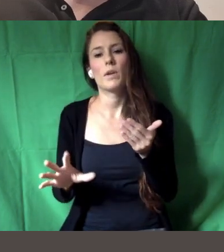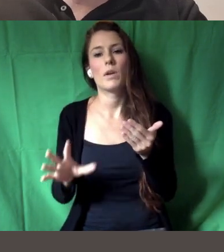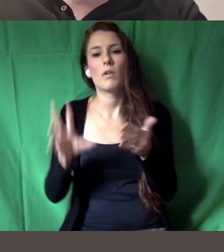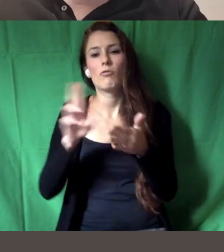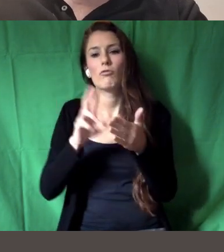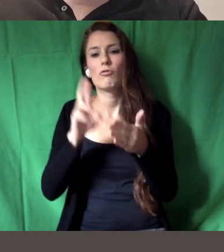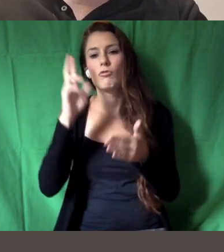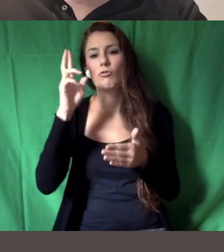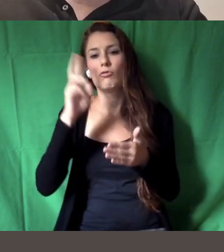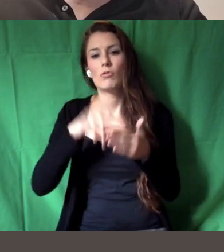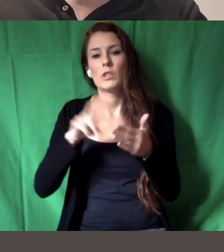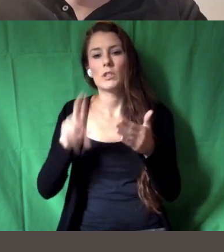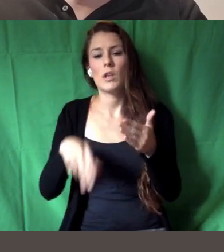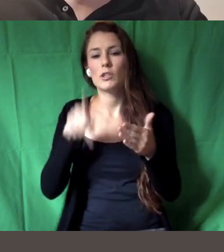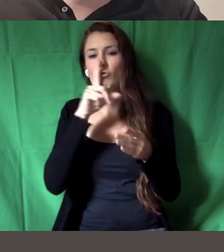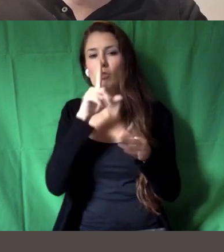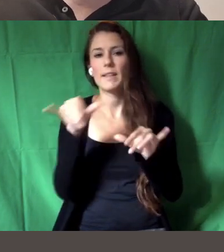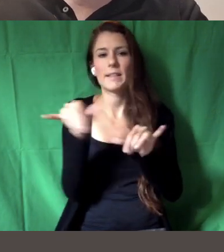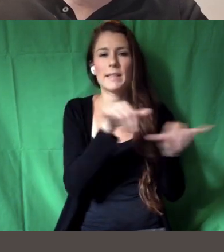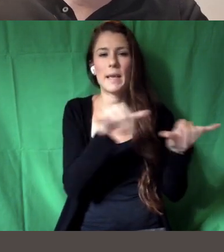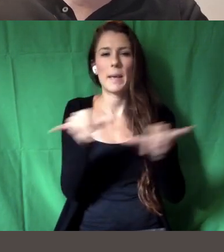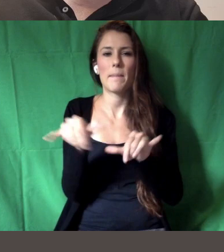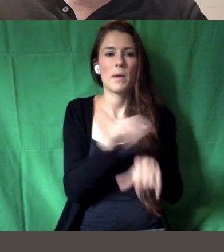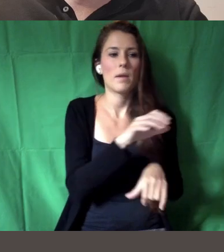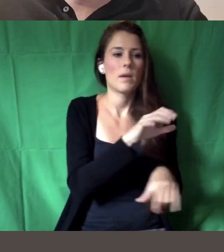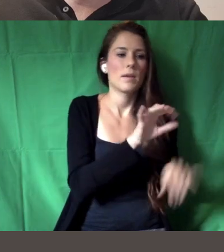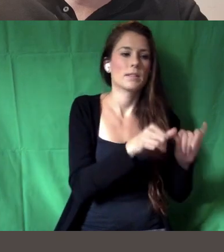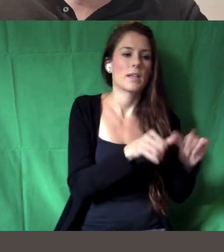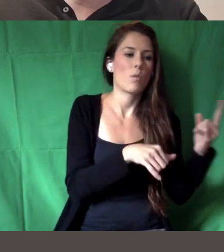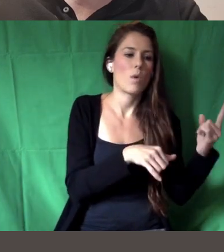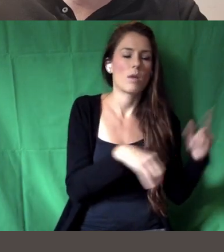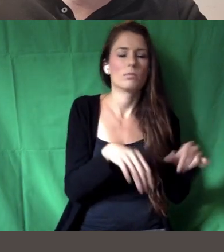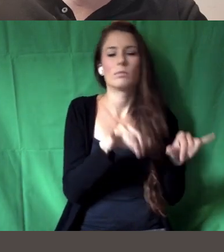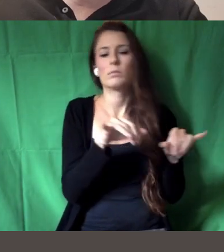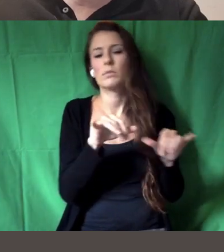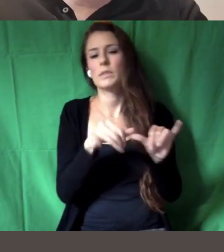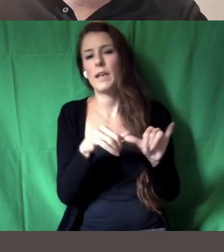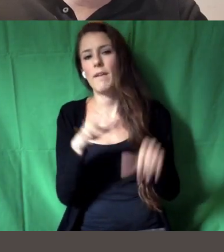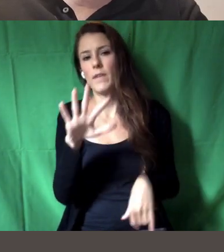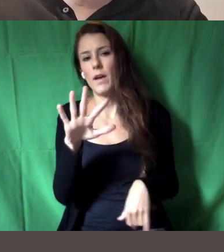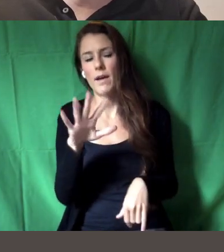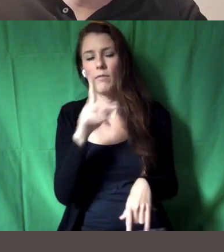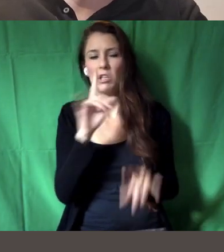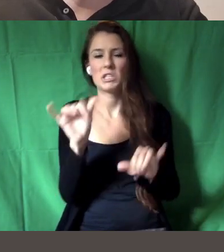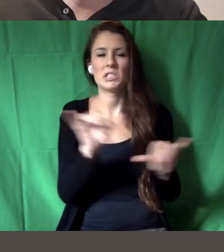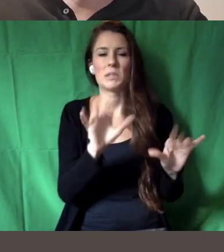The results are more or less consistent between two sizes of file. We need to see what will happen